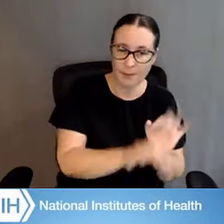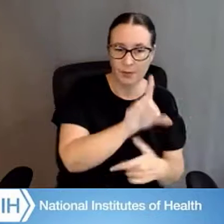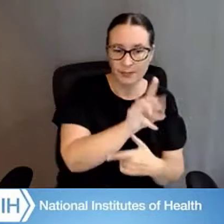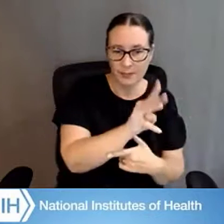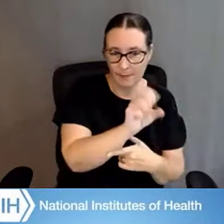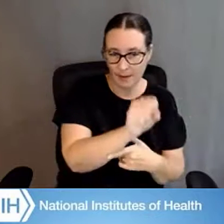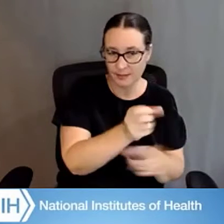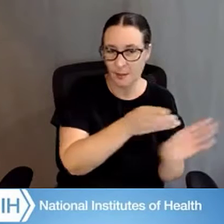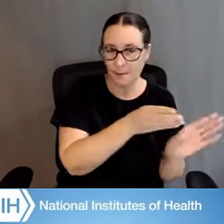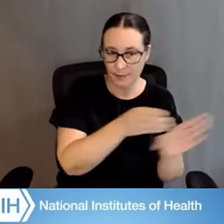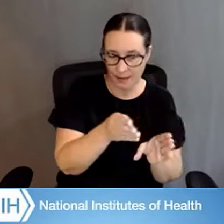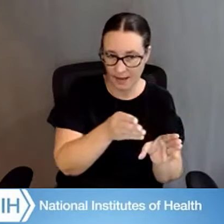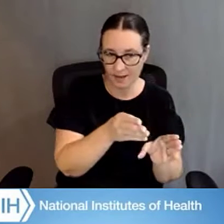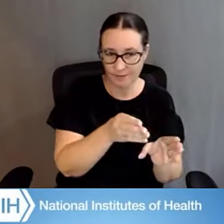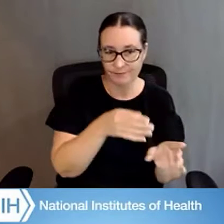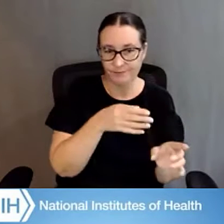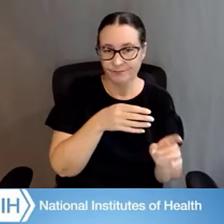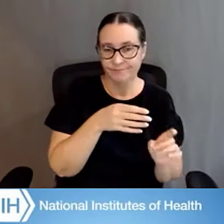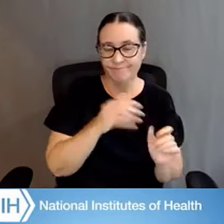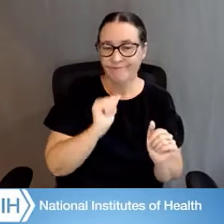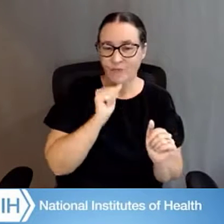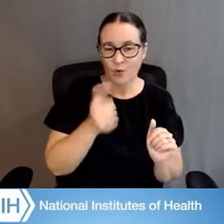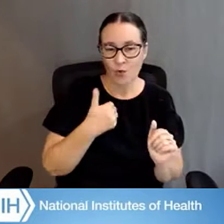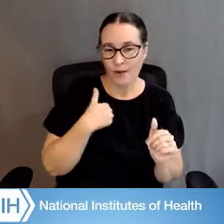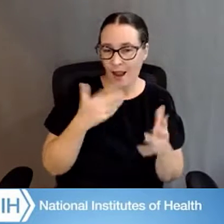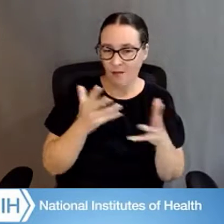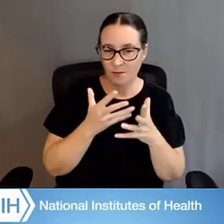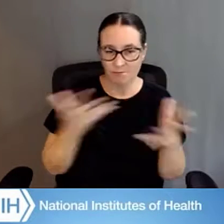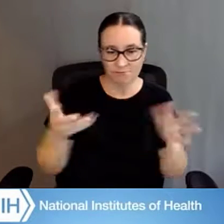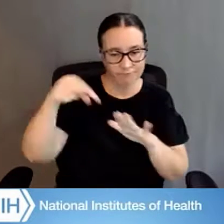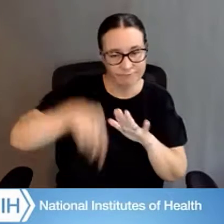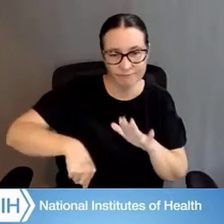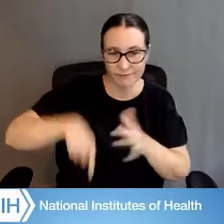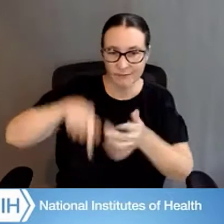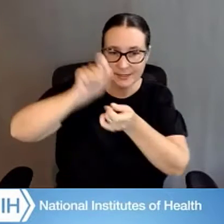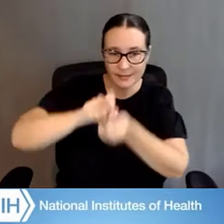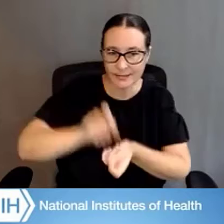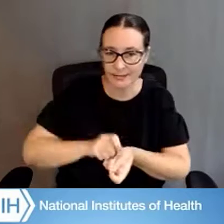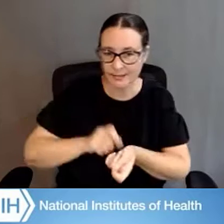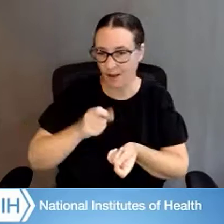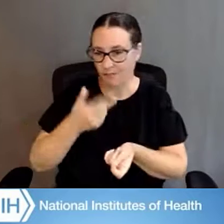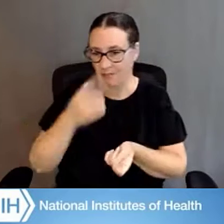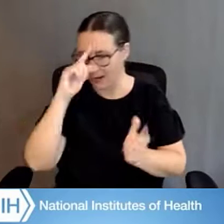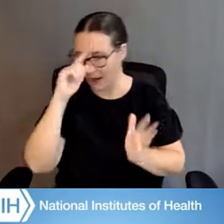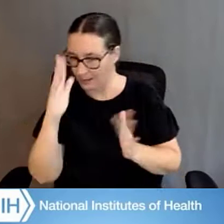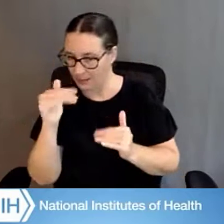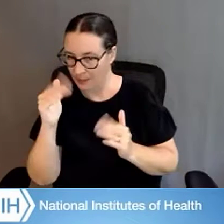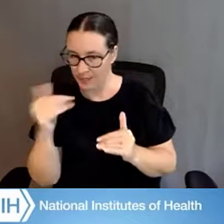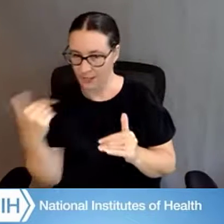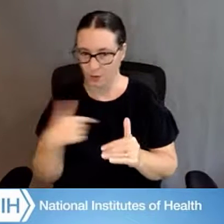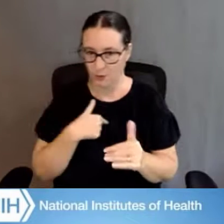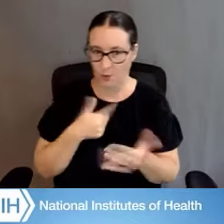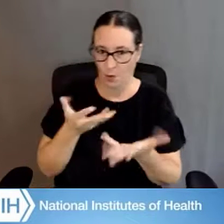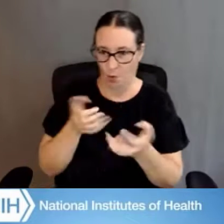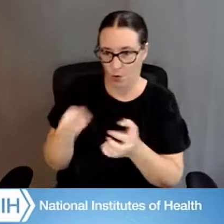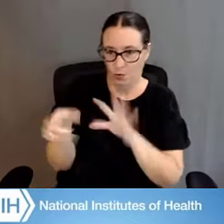and didn't have as much sort of detail in the expectations for what we would expect people to be describing to NIH.